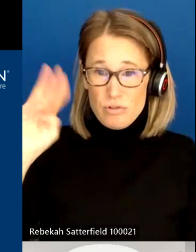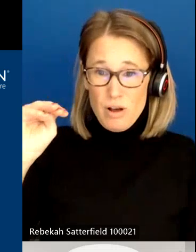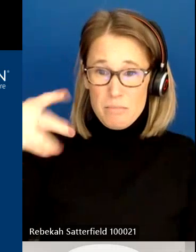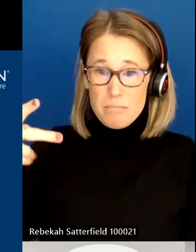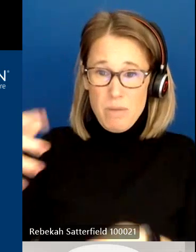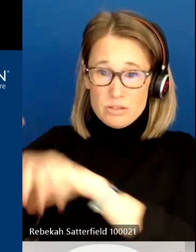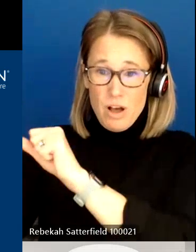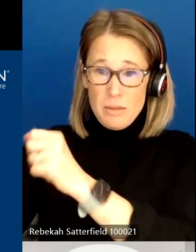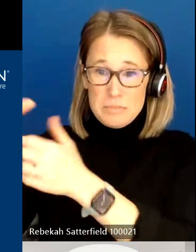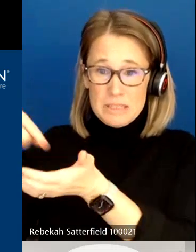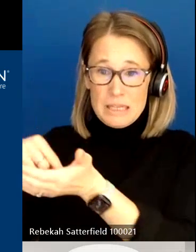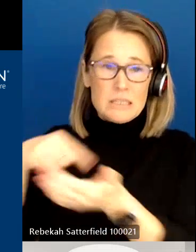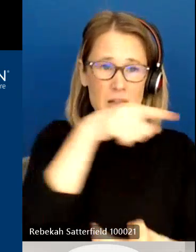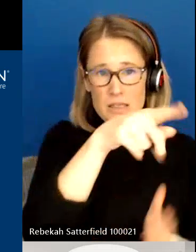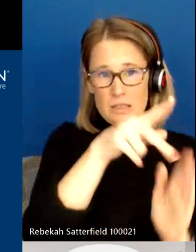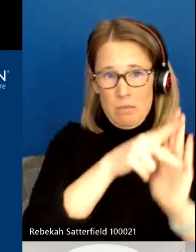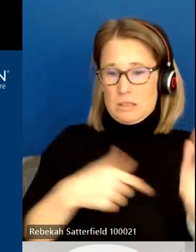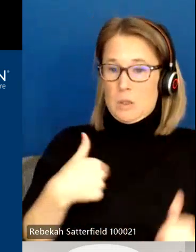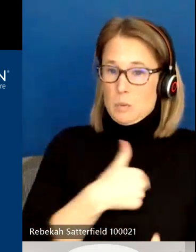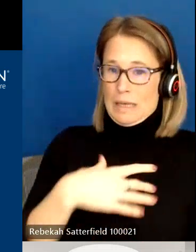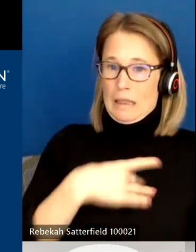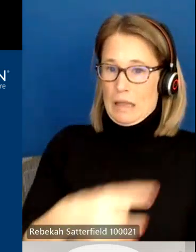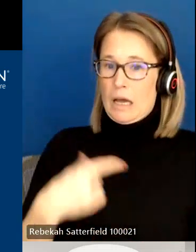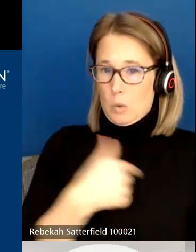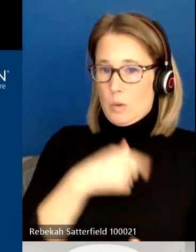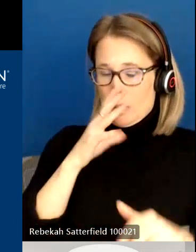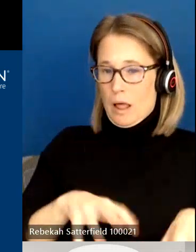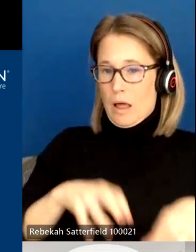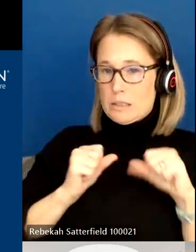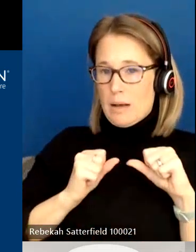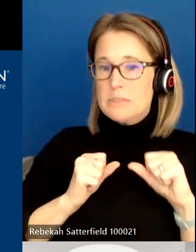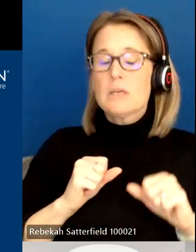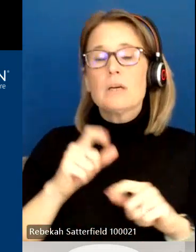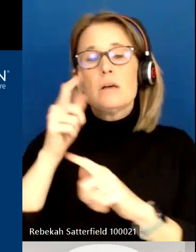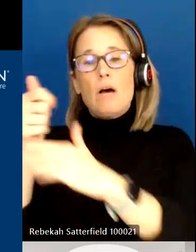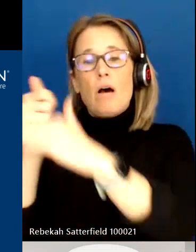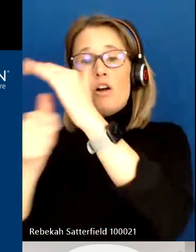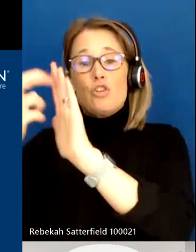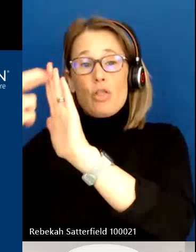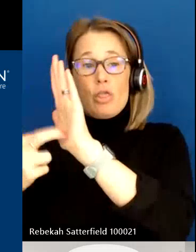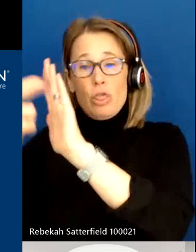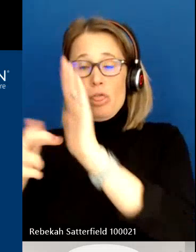not some sort of strict liability standard under the regulation when it comes to Federal funding